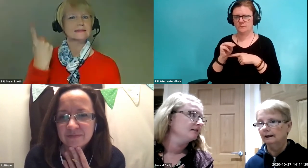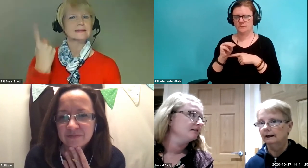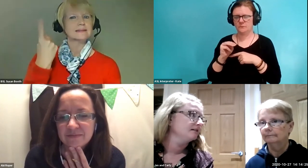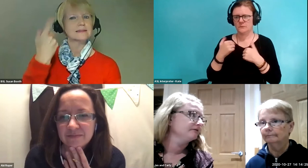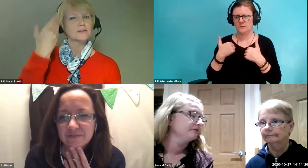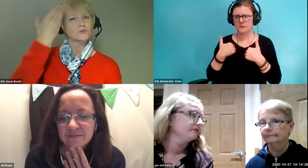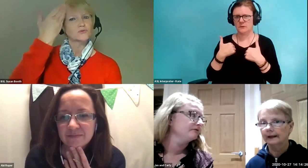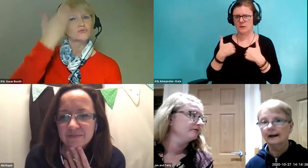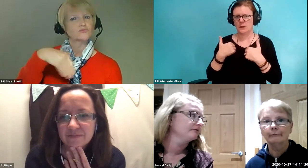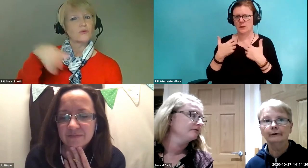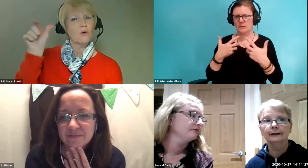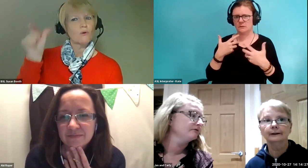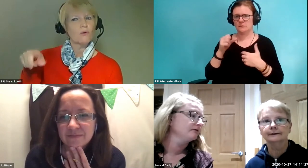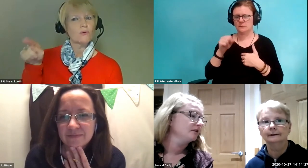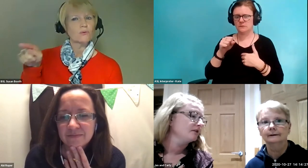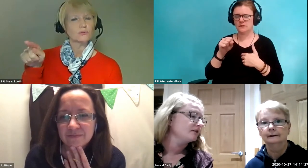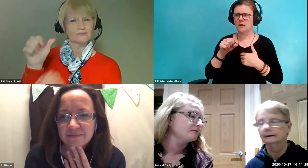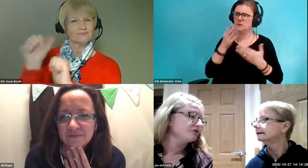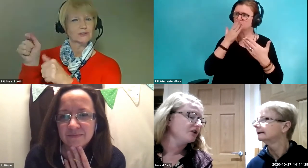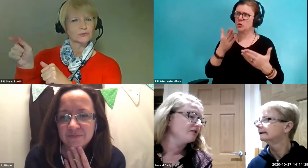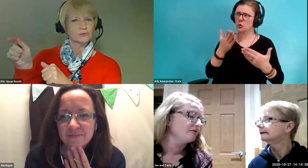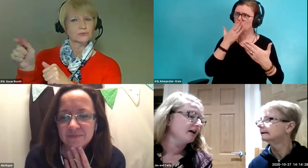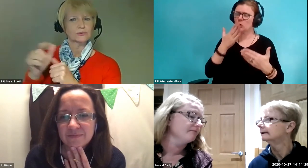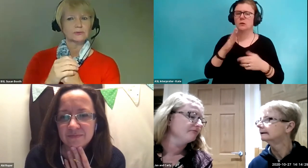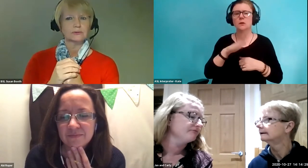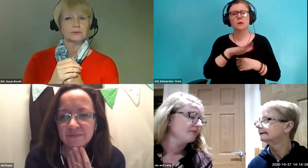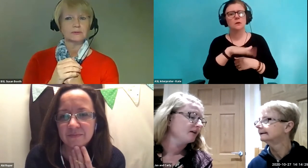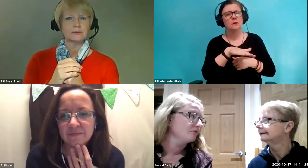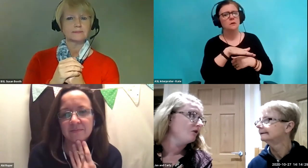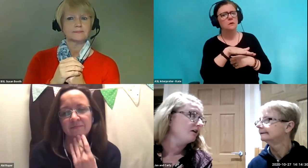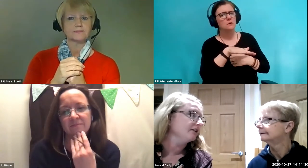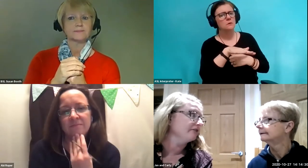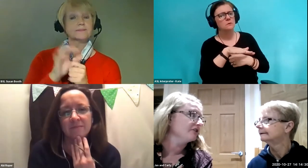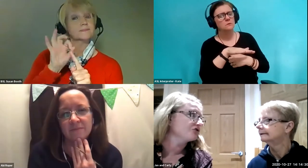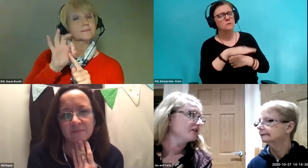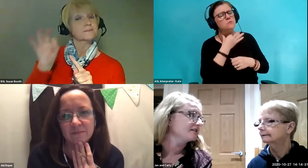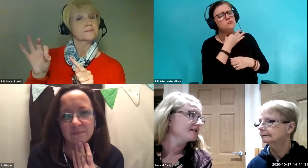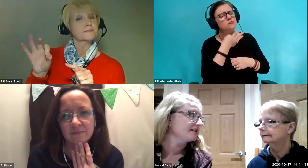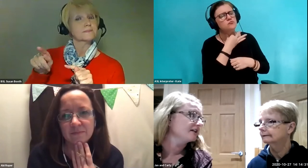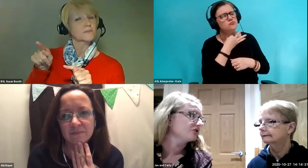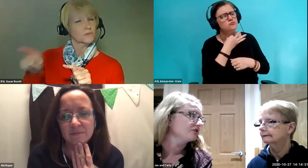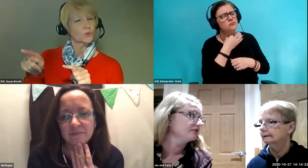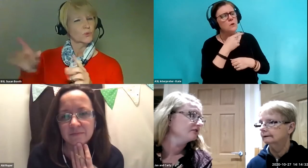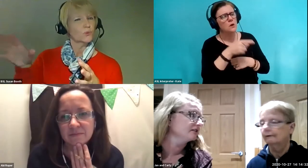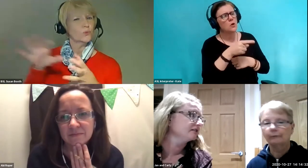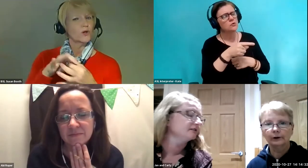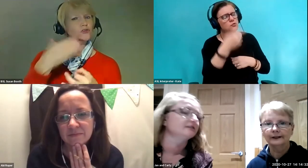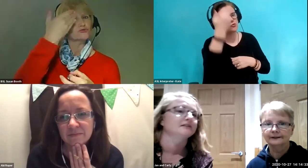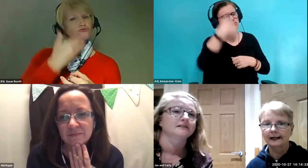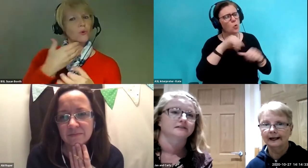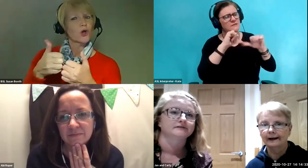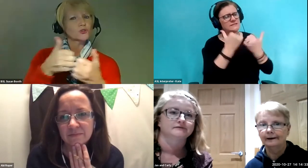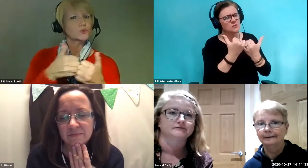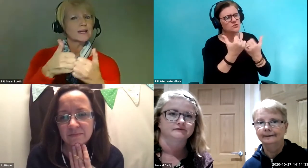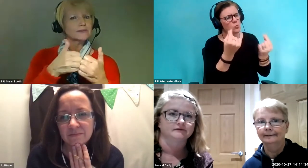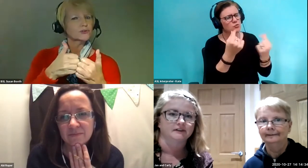um yeah very good because what do you um what are you for the stroke association volunteer yeah